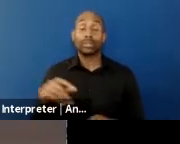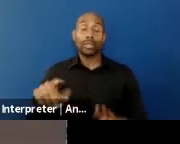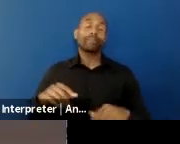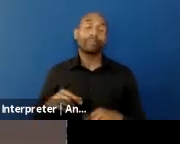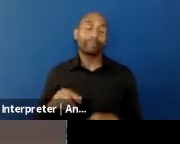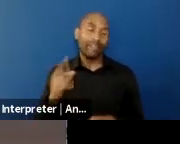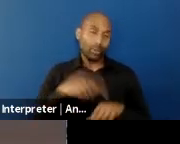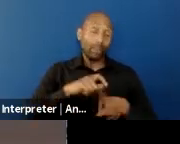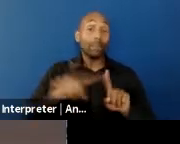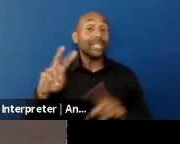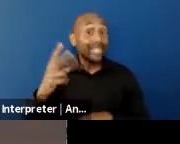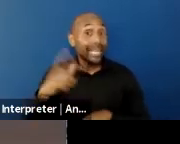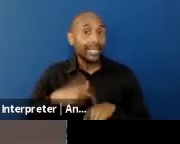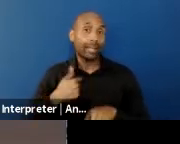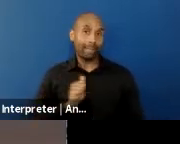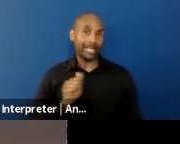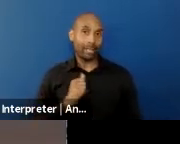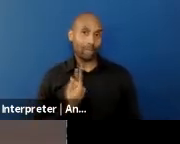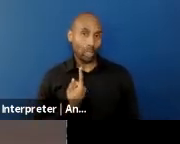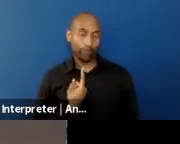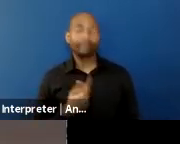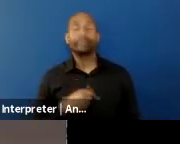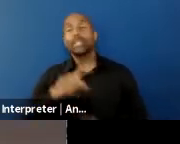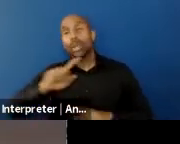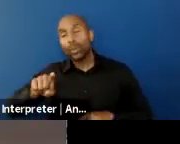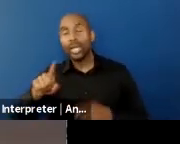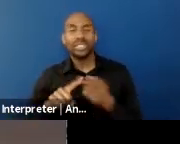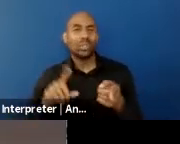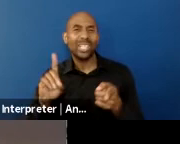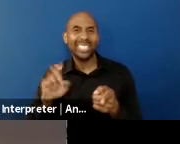I saw they had tongue on the menu.